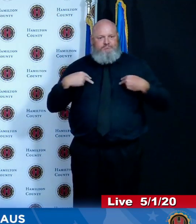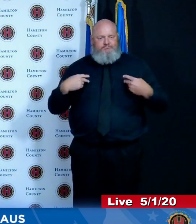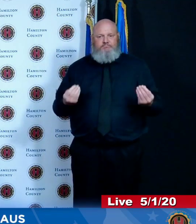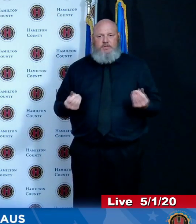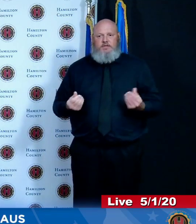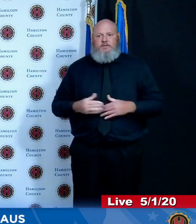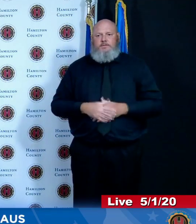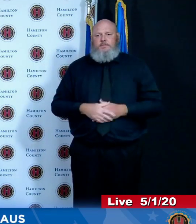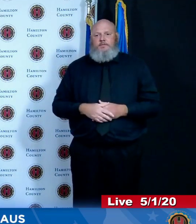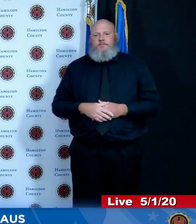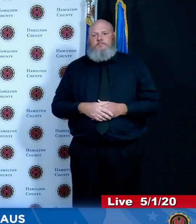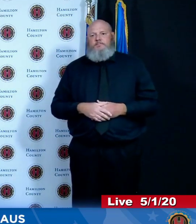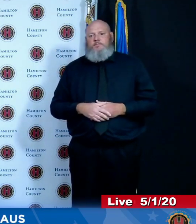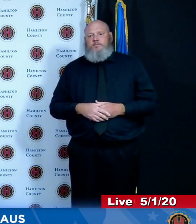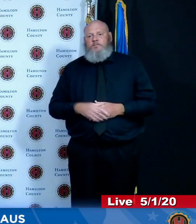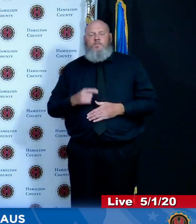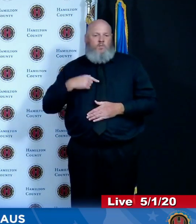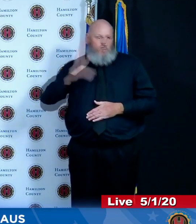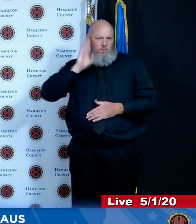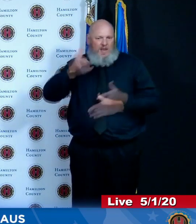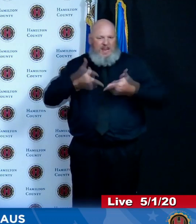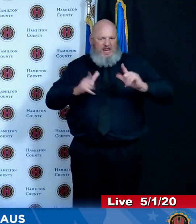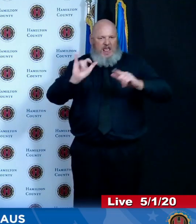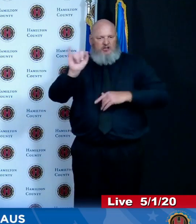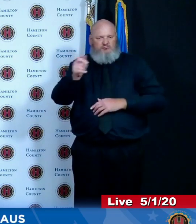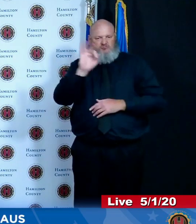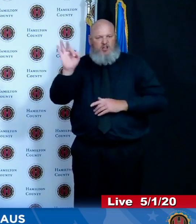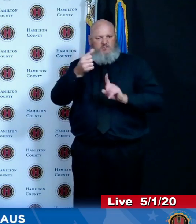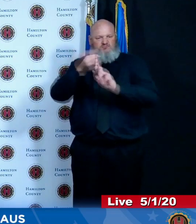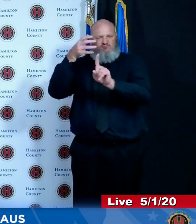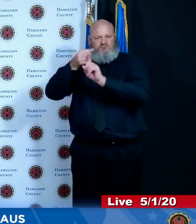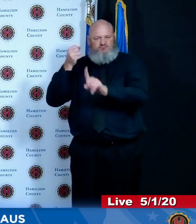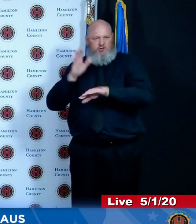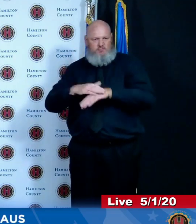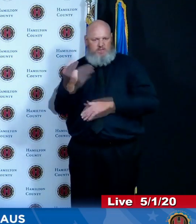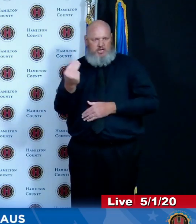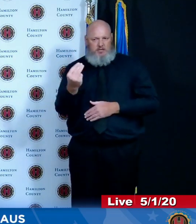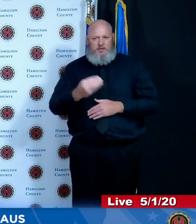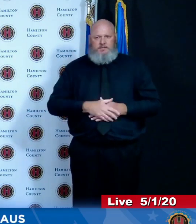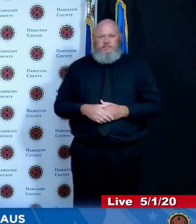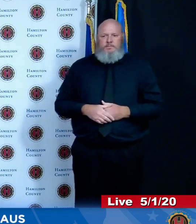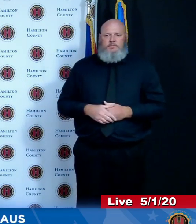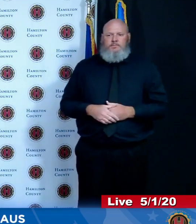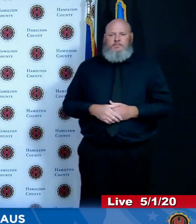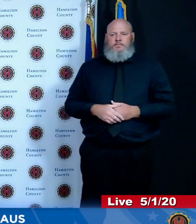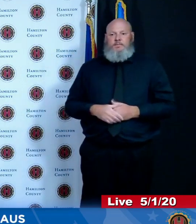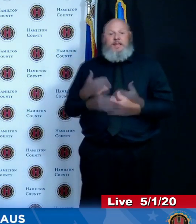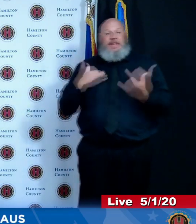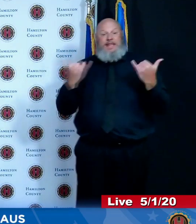those details on Monday thank you also to the county employees for kind of